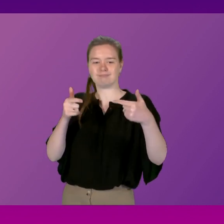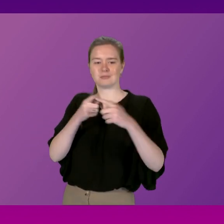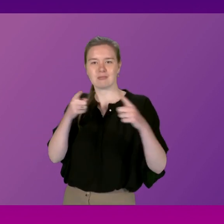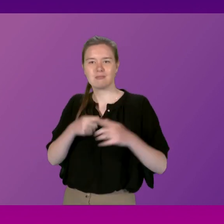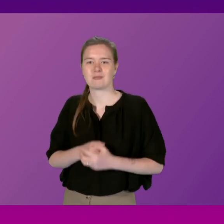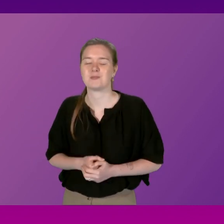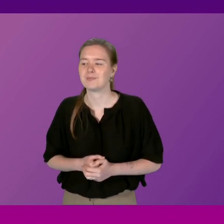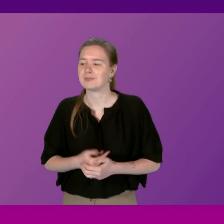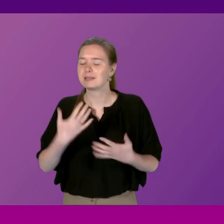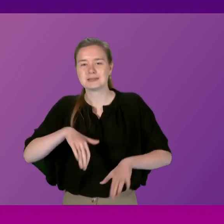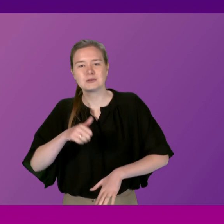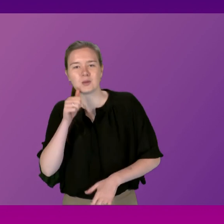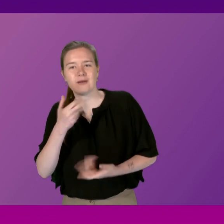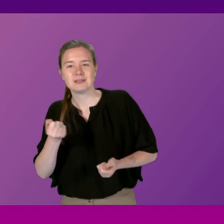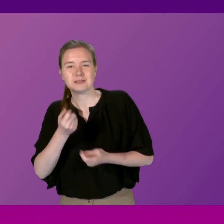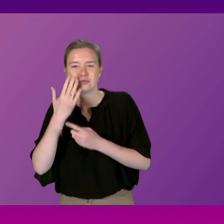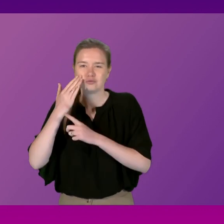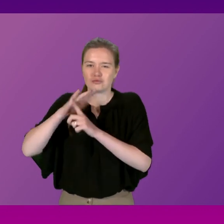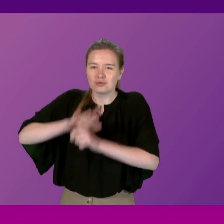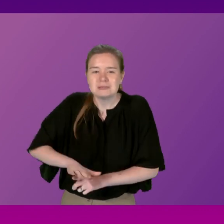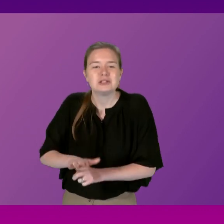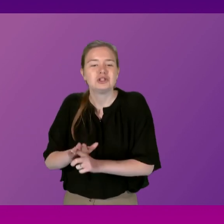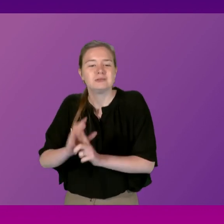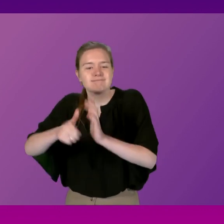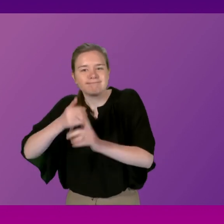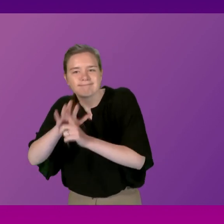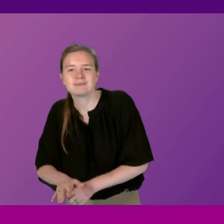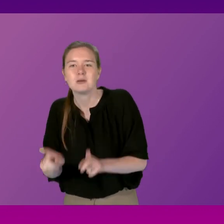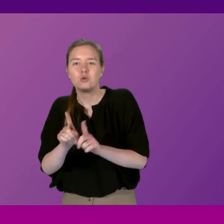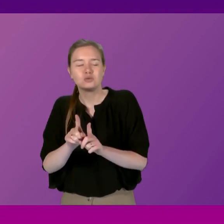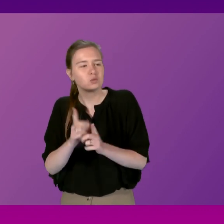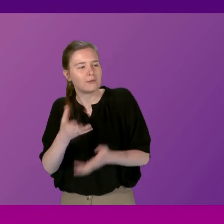Not only do we face discrimination and prejudice in the workplace, but we have to listen as